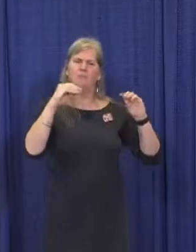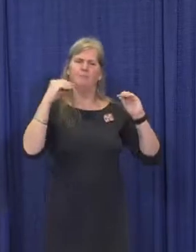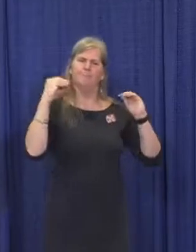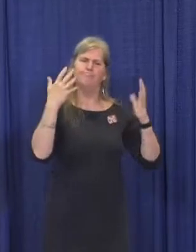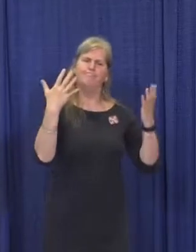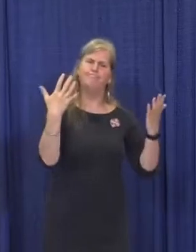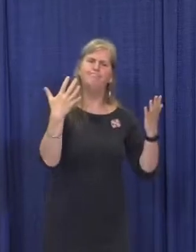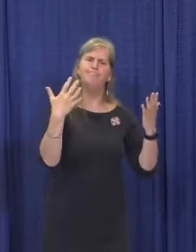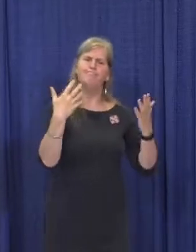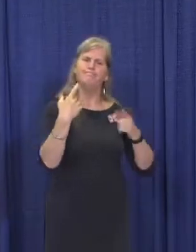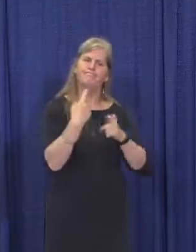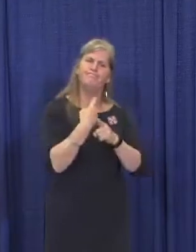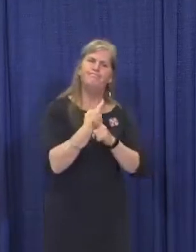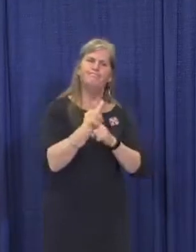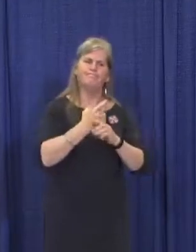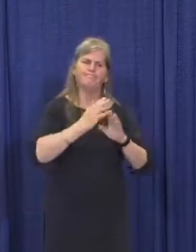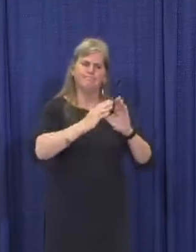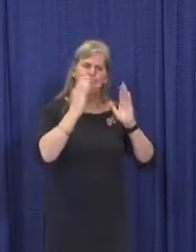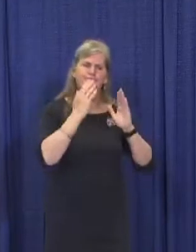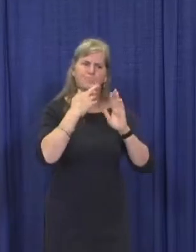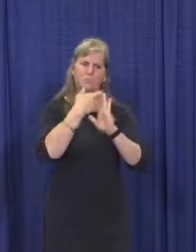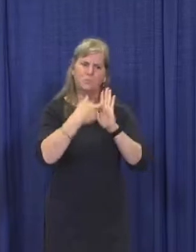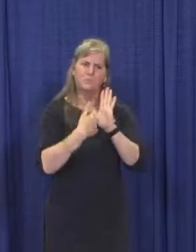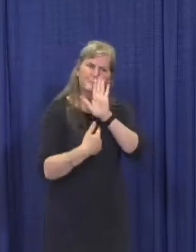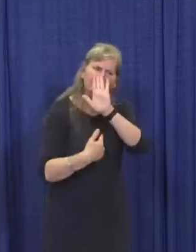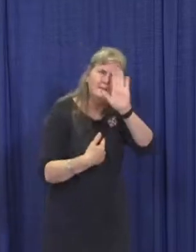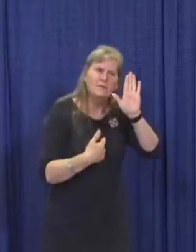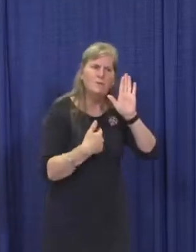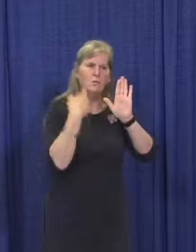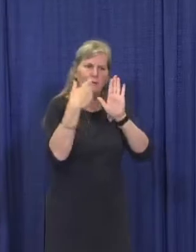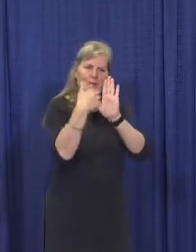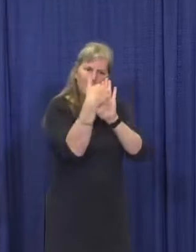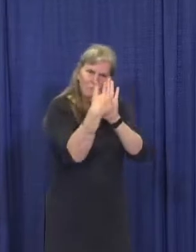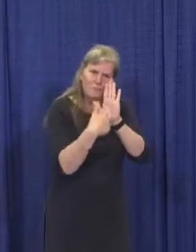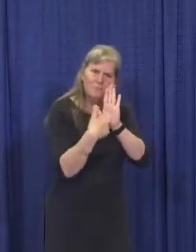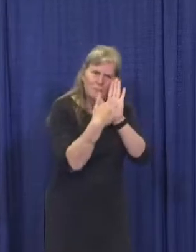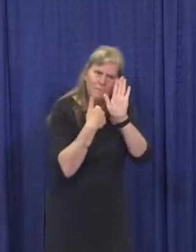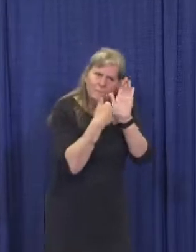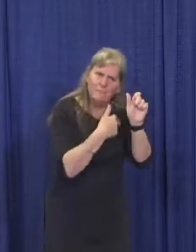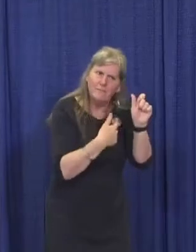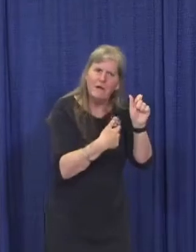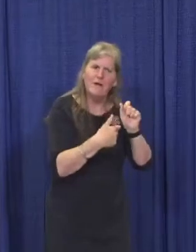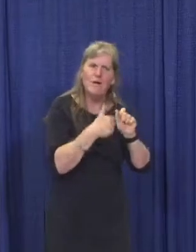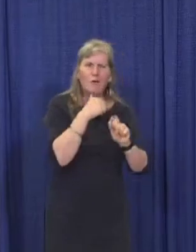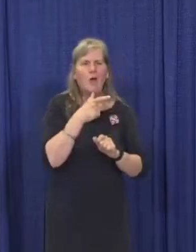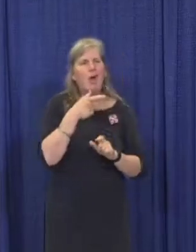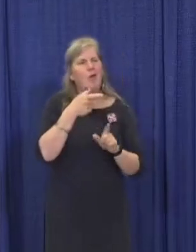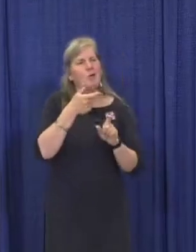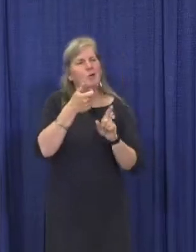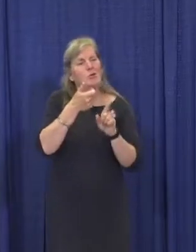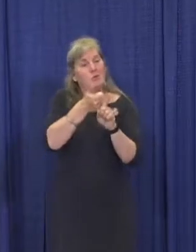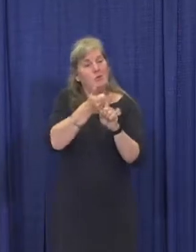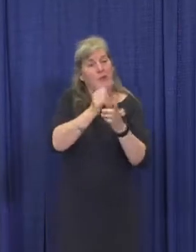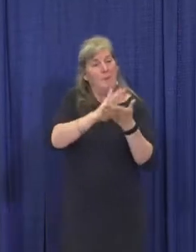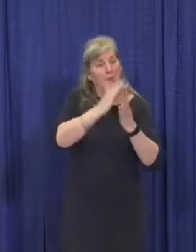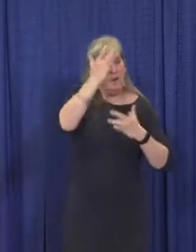about making people know what the rules are and it's not just about you getting sick, it's